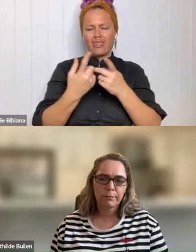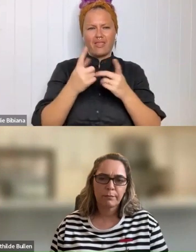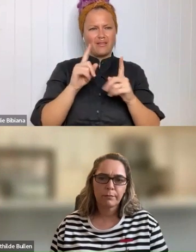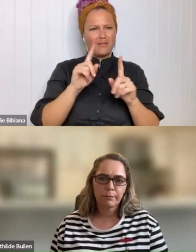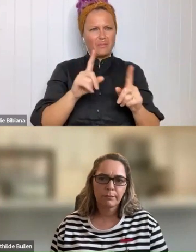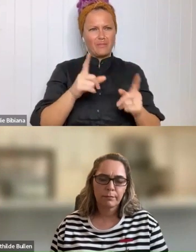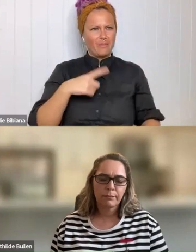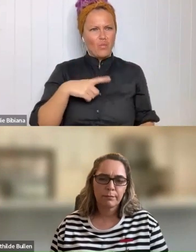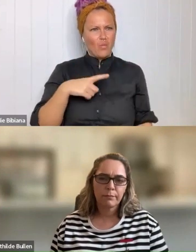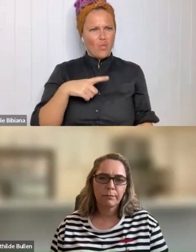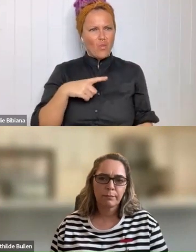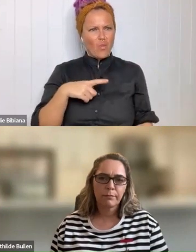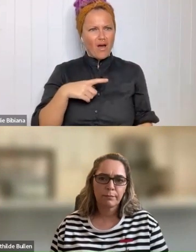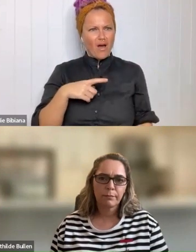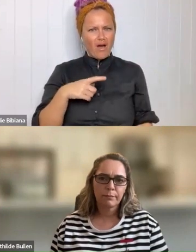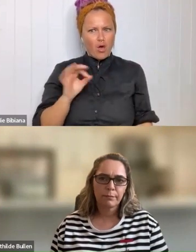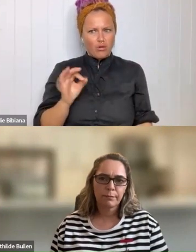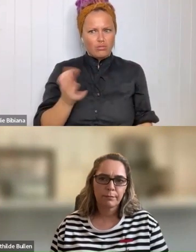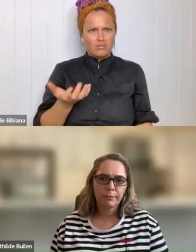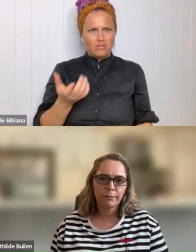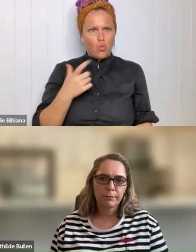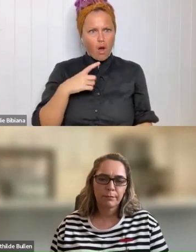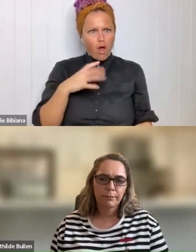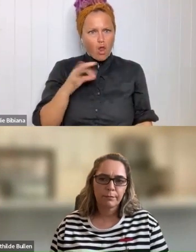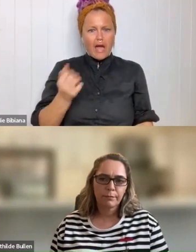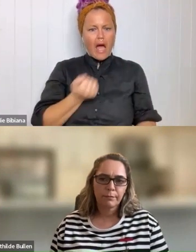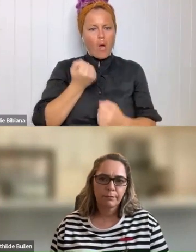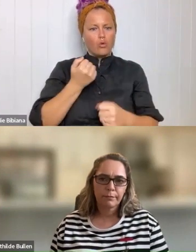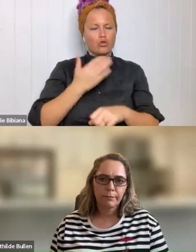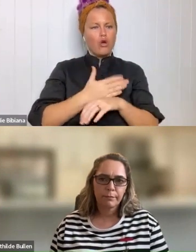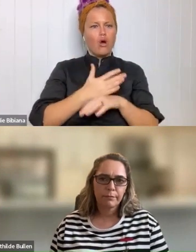should be our job actually to and so it makes me think about